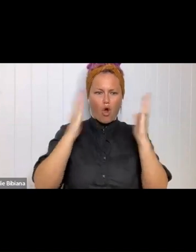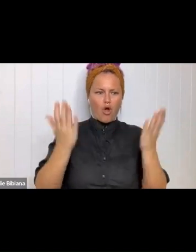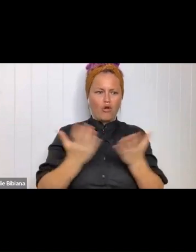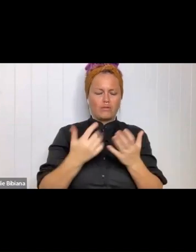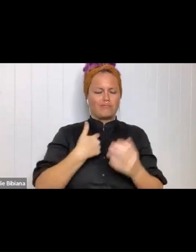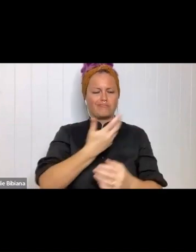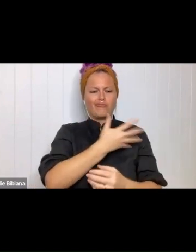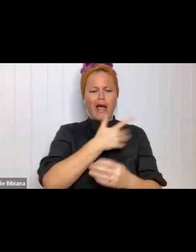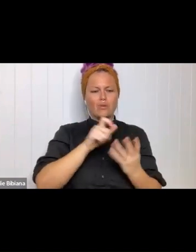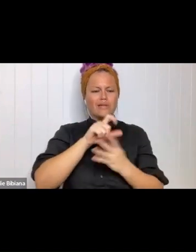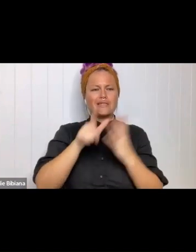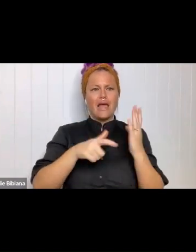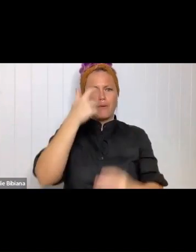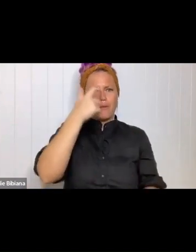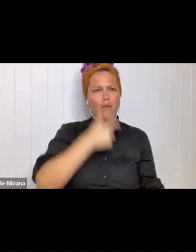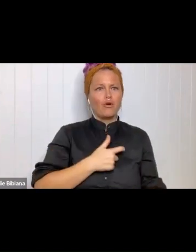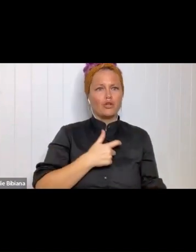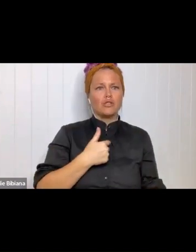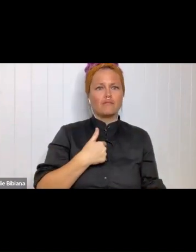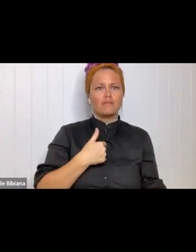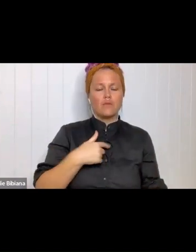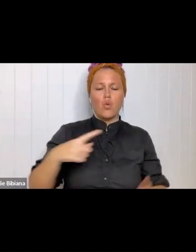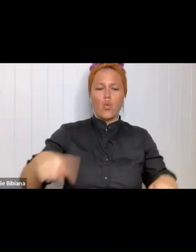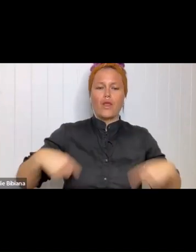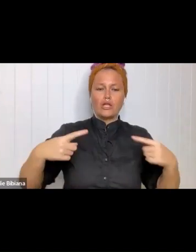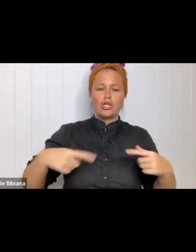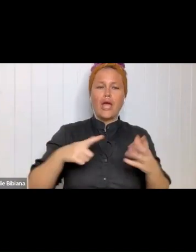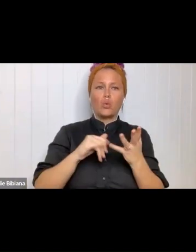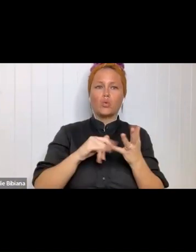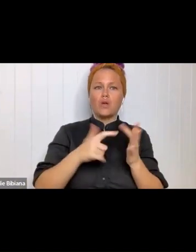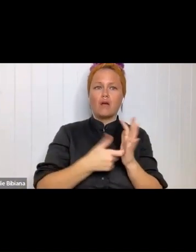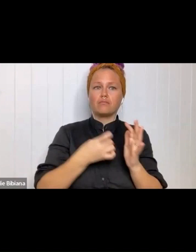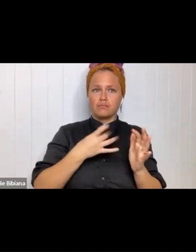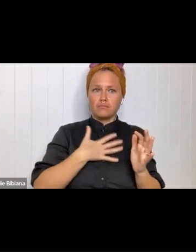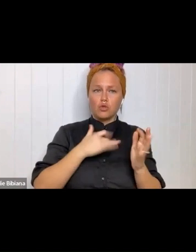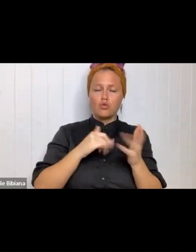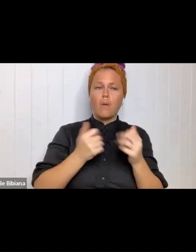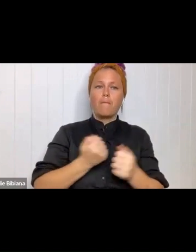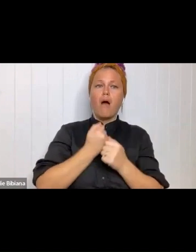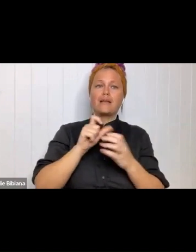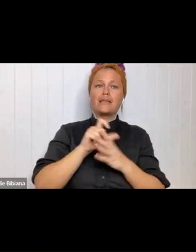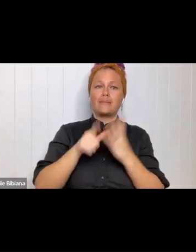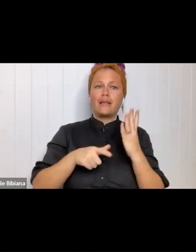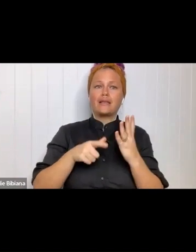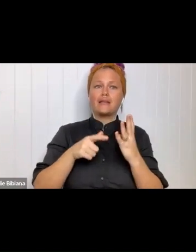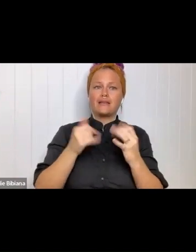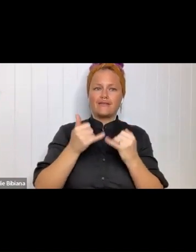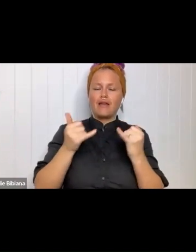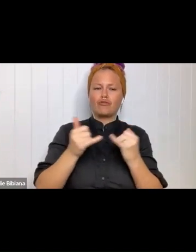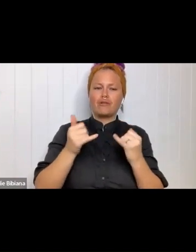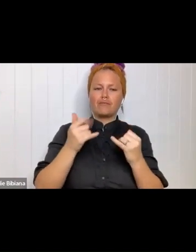person. I'm a wheelchair user. So my disability is very obvious to the world.